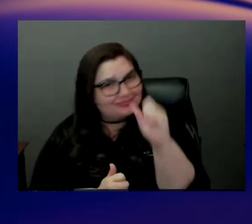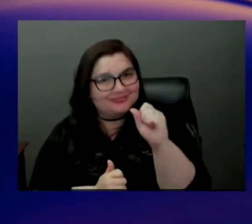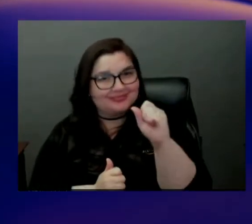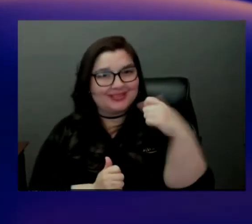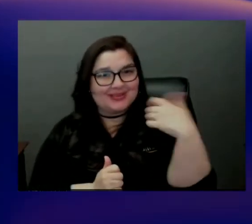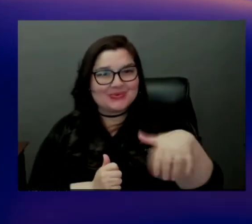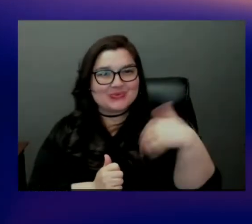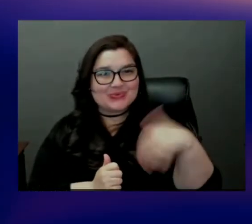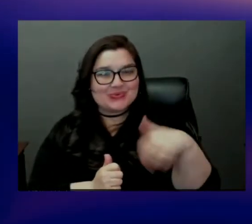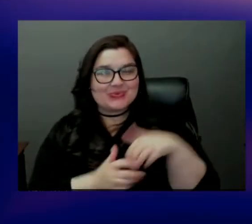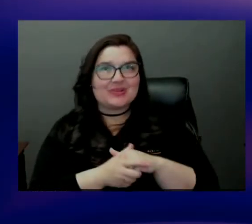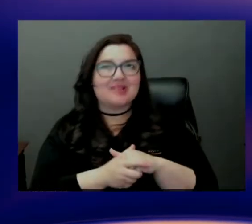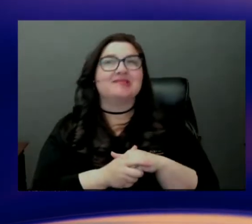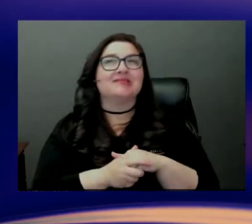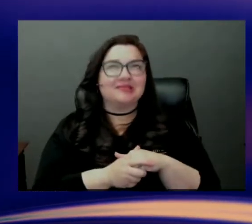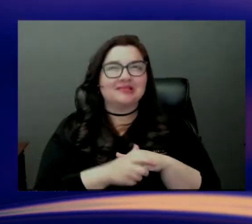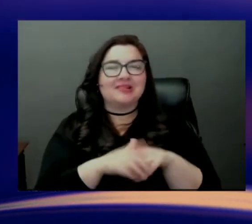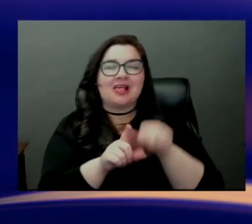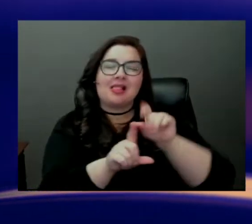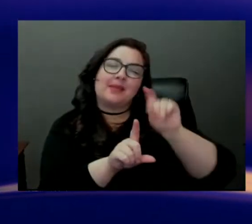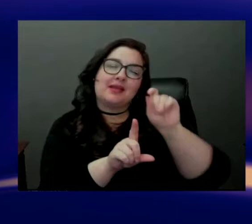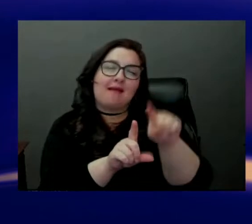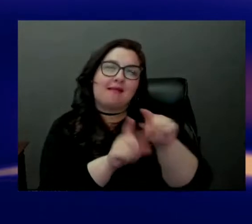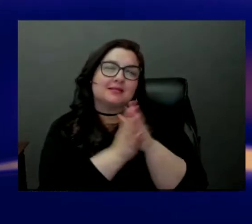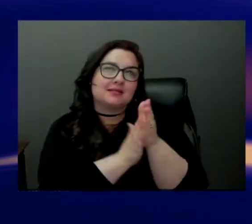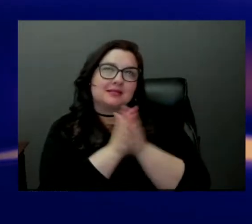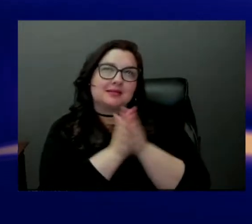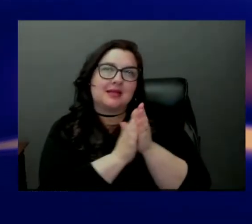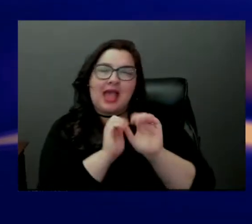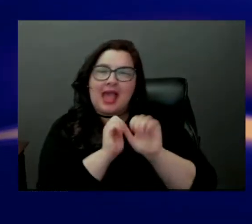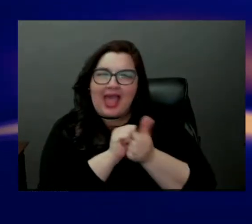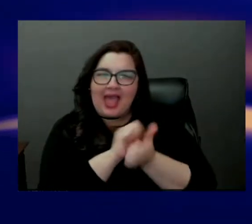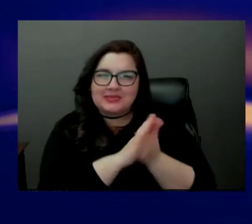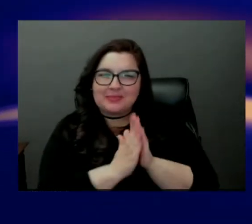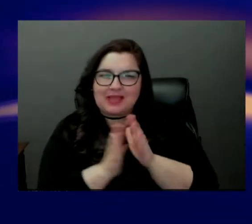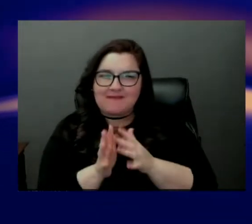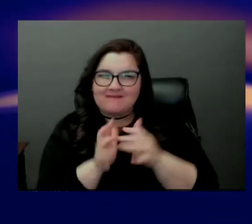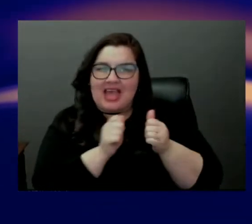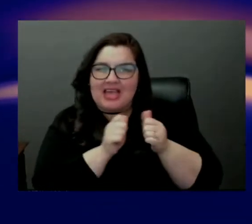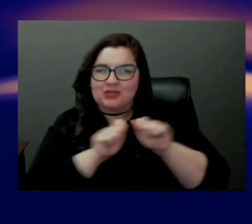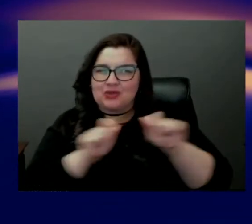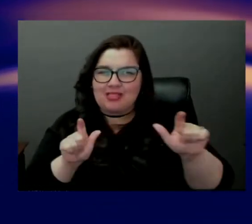So how does it essentially make it faster to launch? Like what's the secret sauce there?